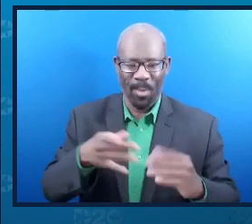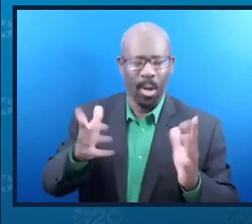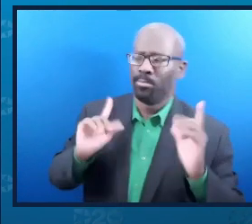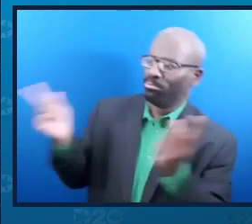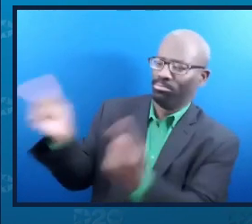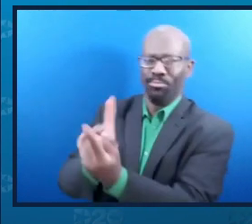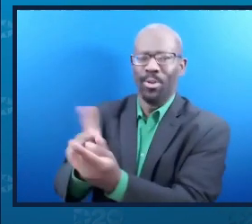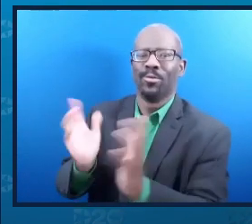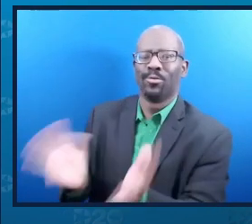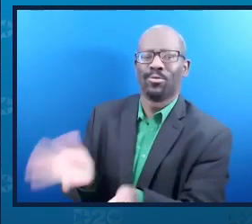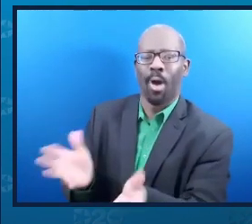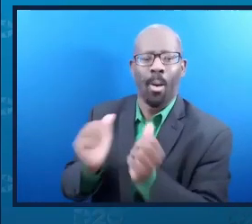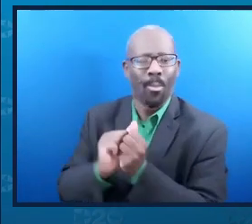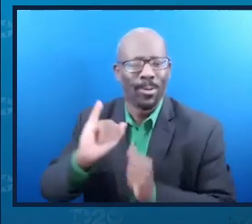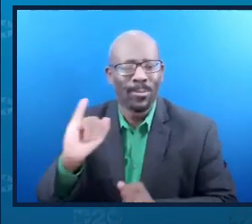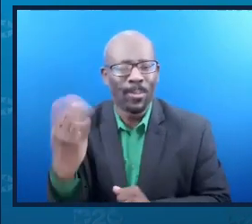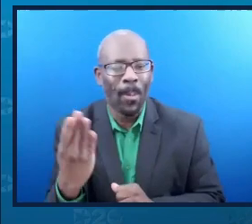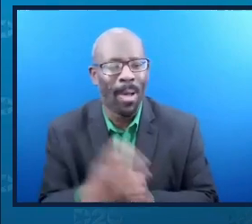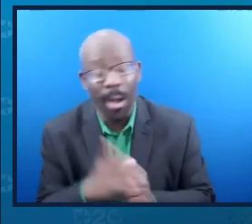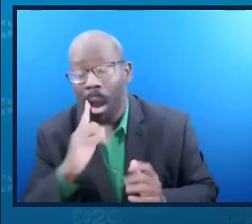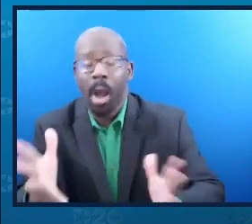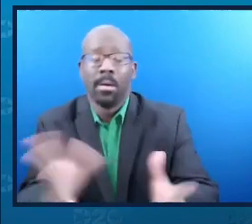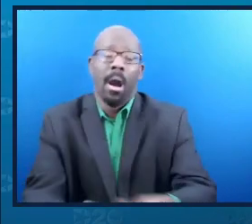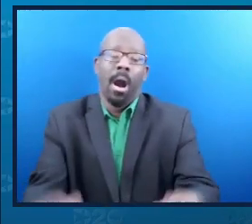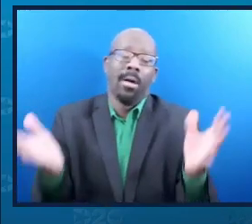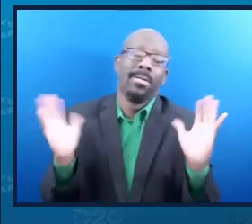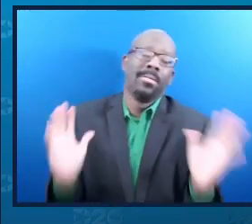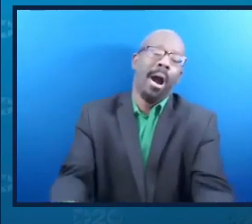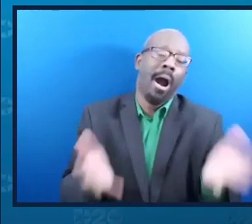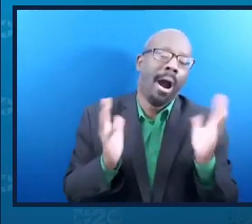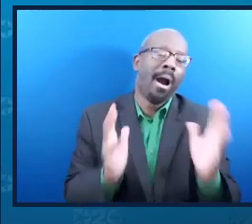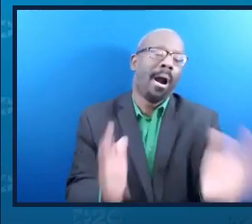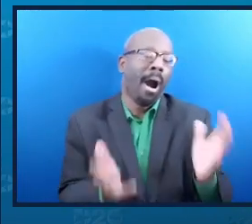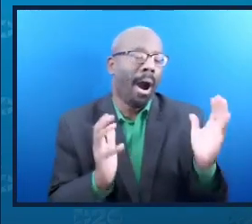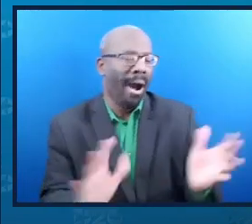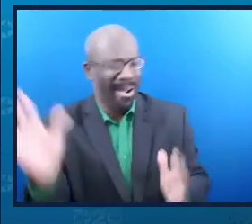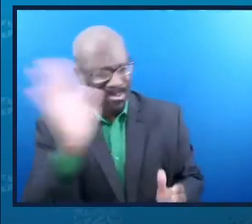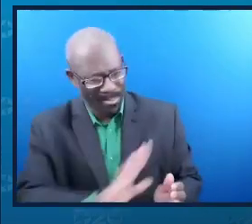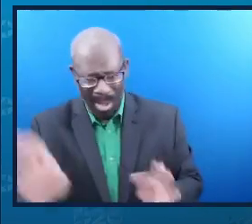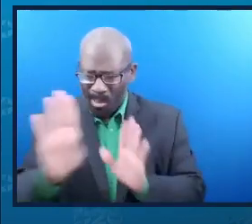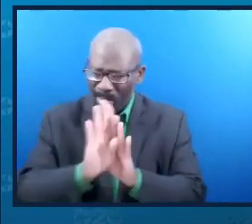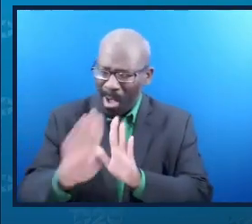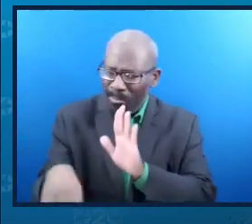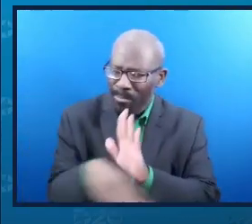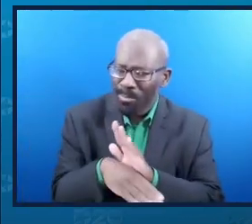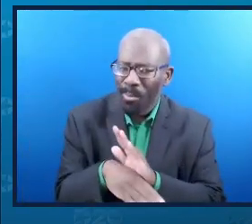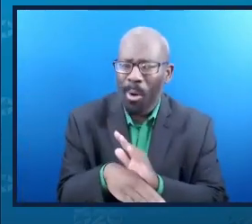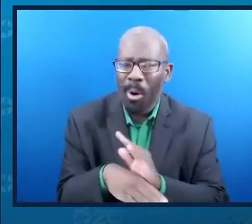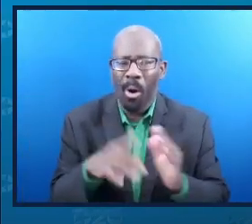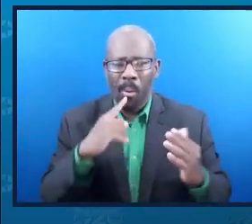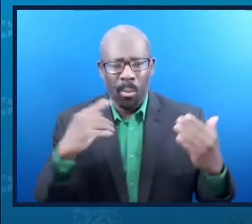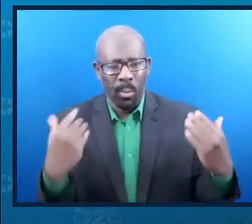INSTANTLY ? HE TALKED TO ME FOR THE NEXT HALF-HOUR.